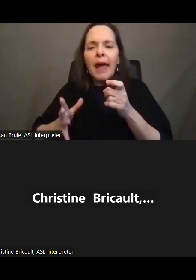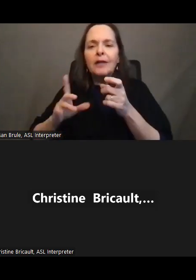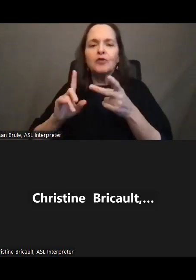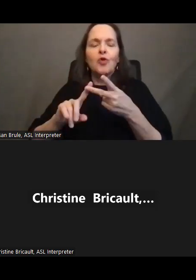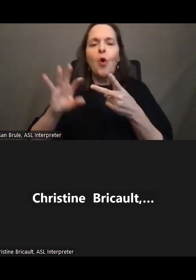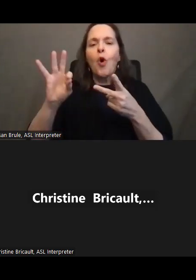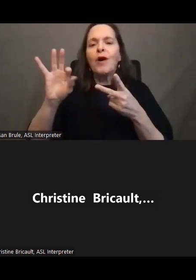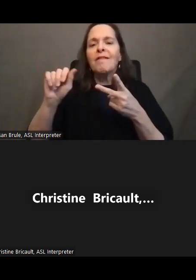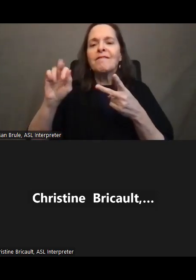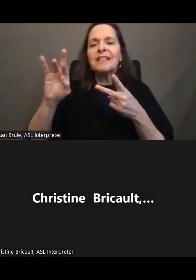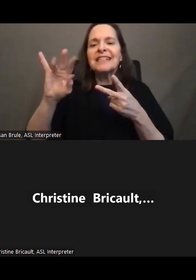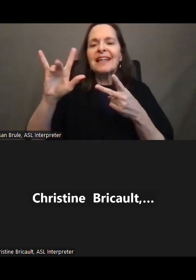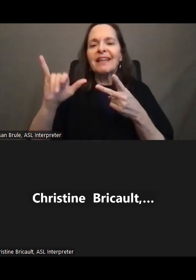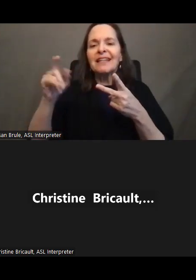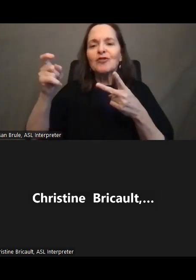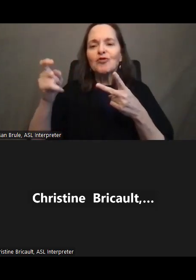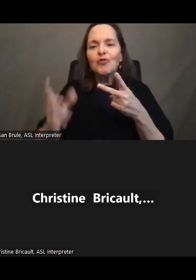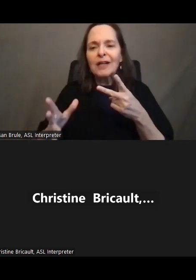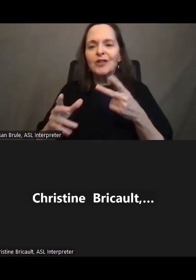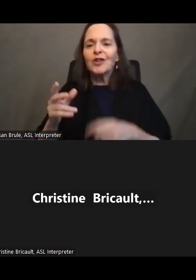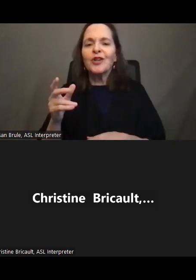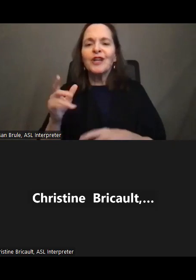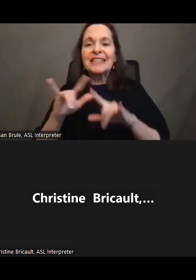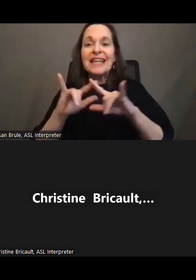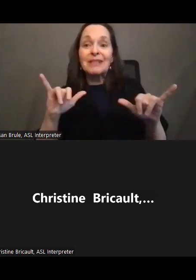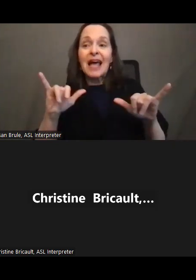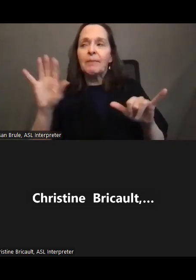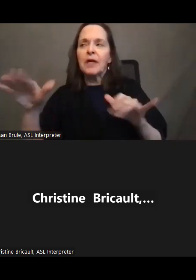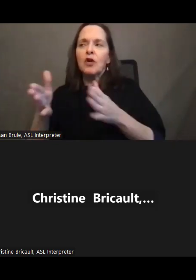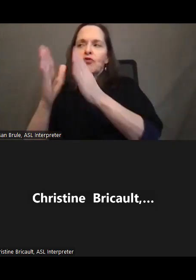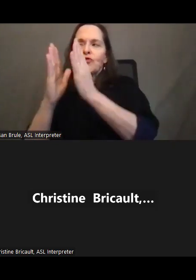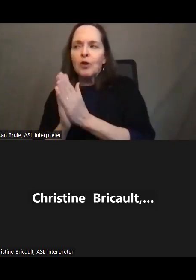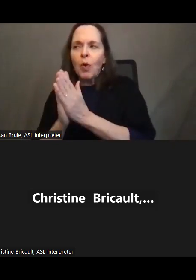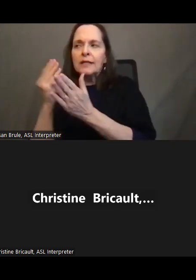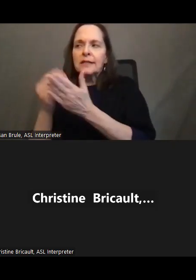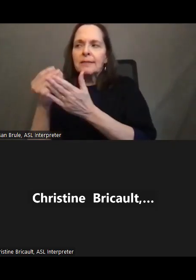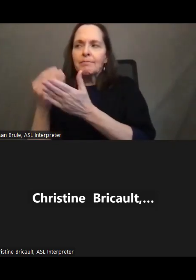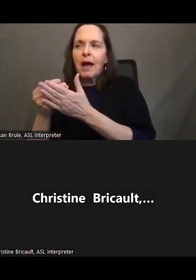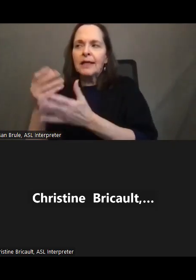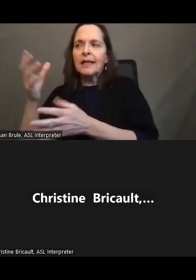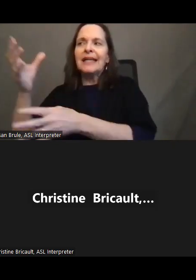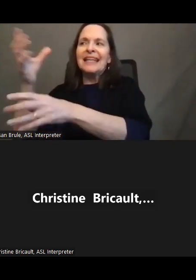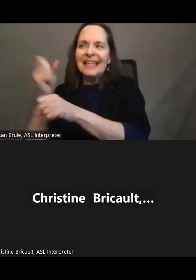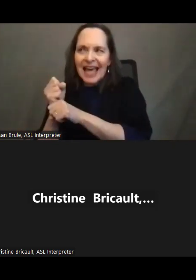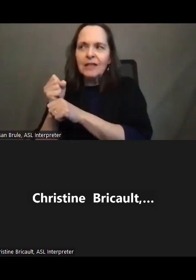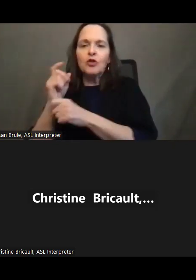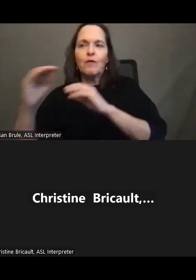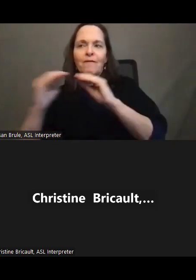requests some free cash to get that repair done immediately. Perfect! Perfect answer. Ten points.